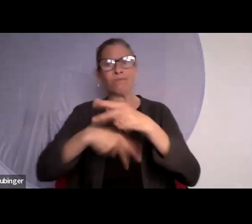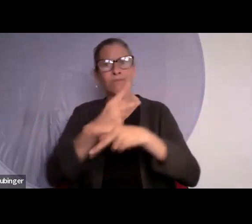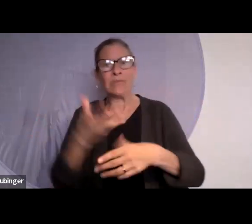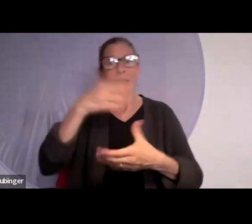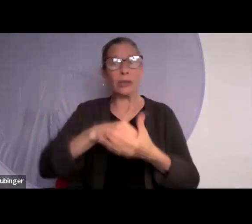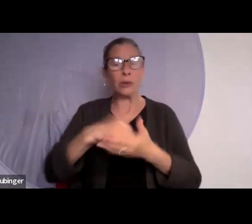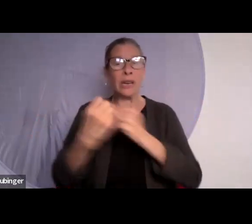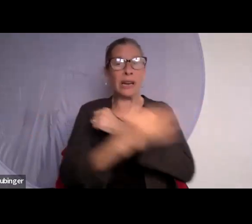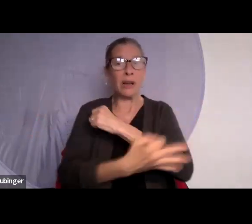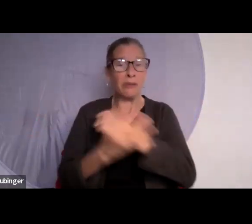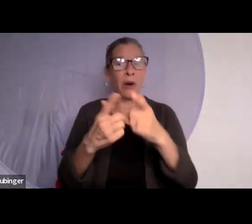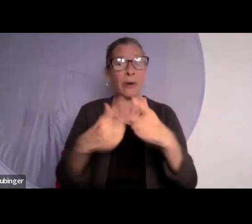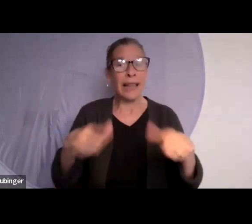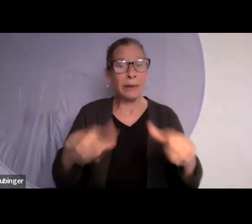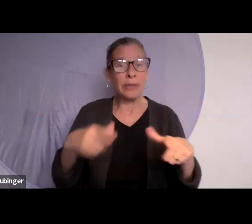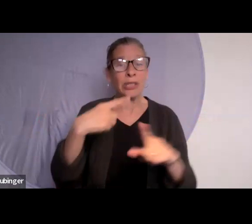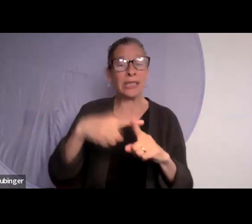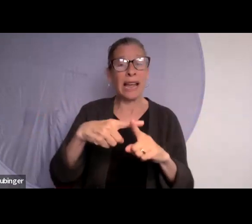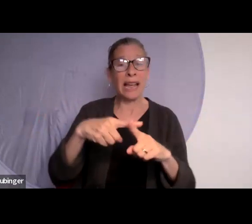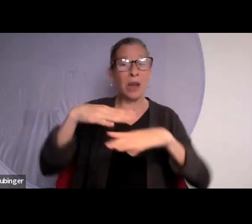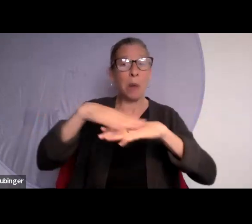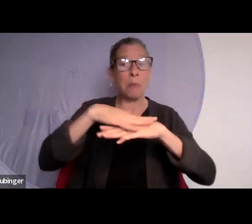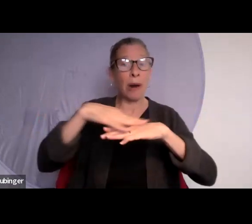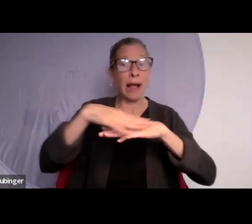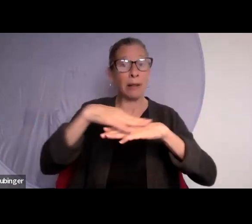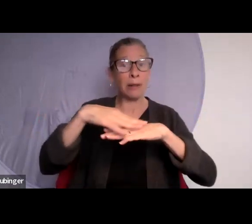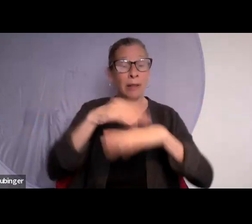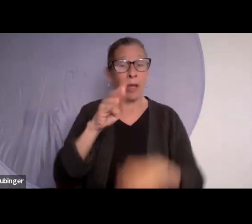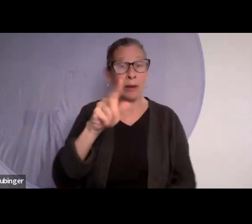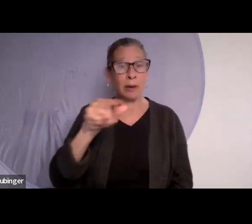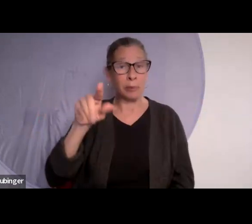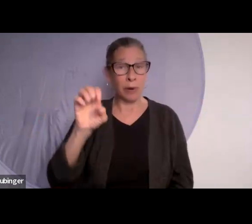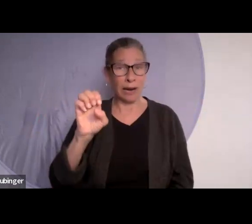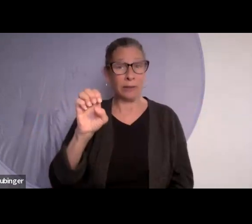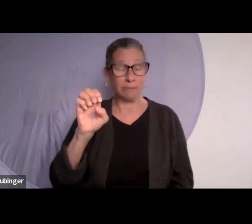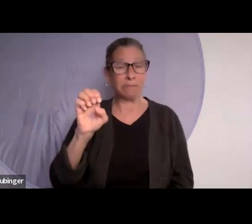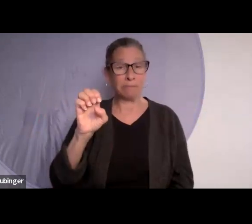languages and Braille. And, but at the same time, when I talk to